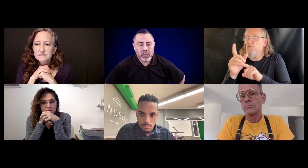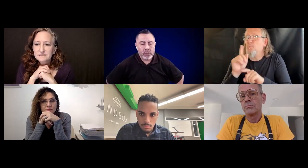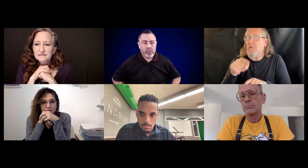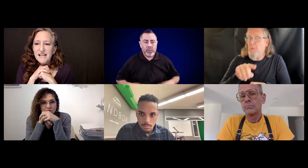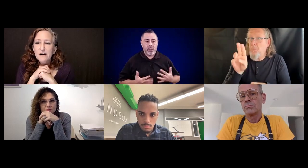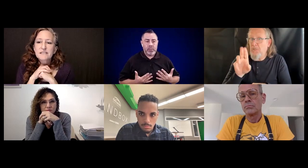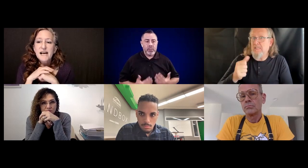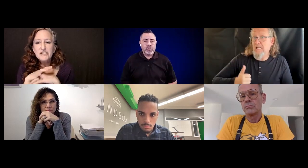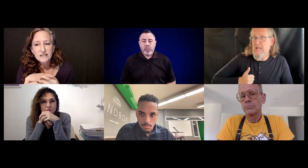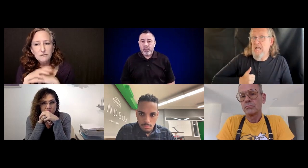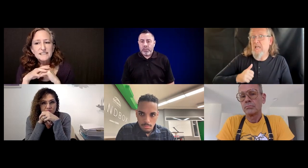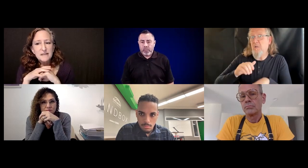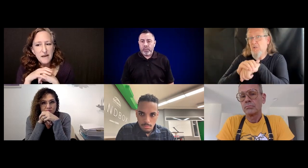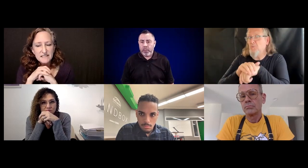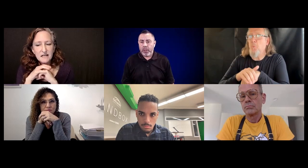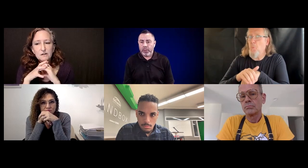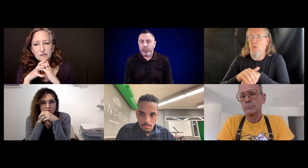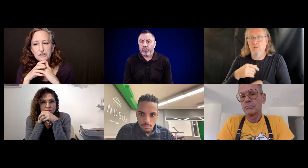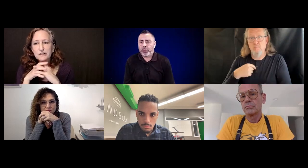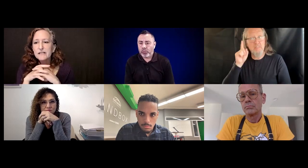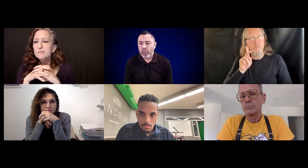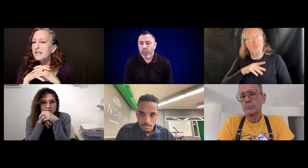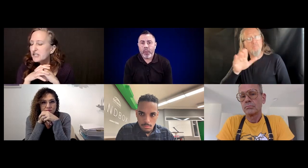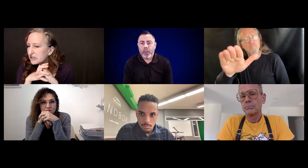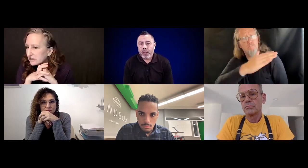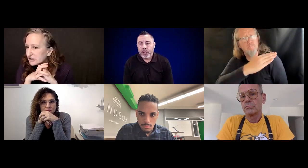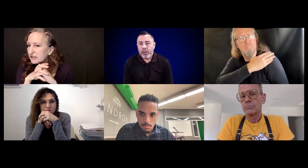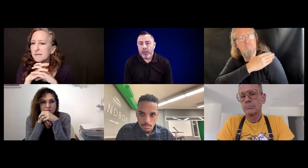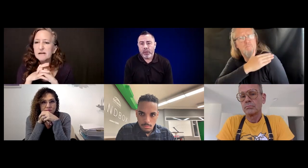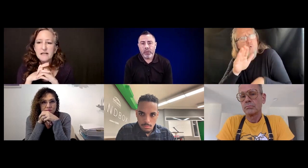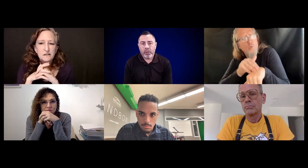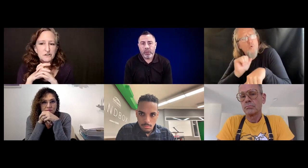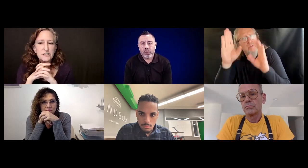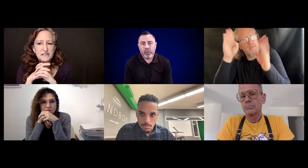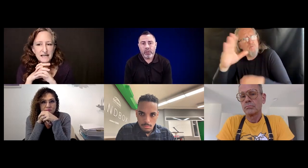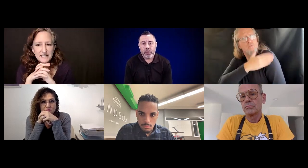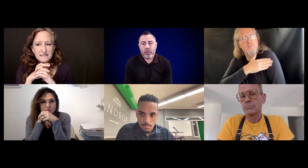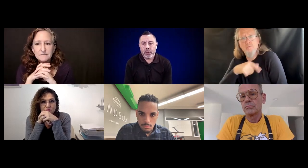Now, touching really depends on culture in British culture, American culture, Canadian.